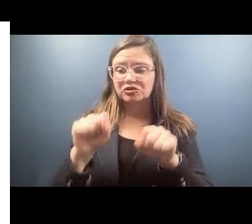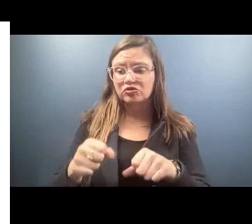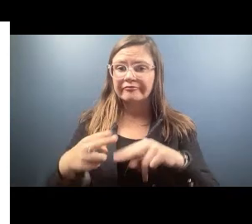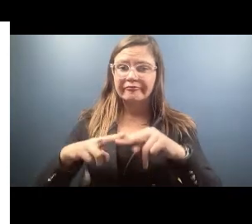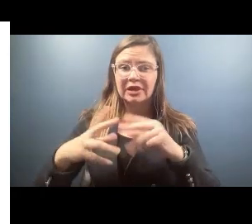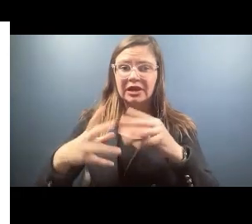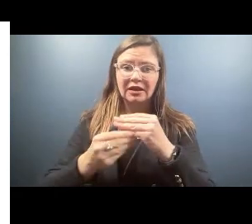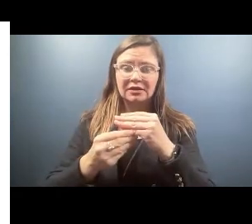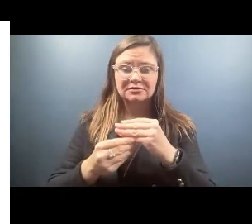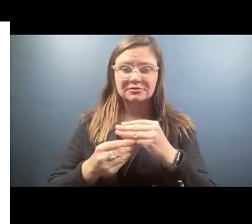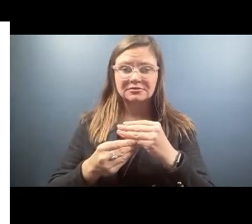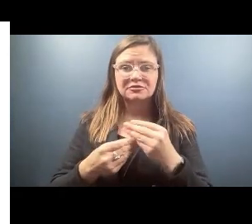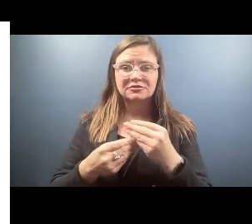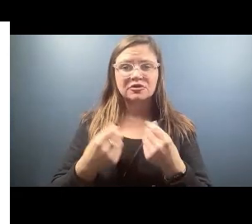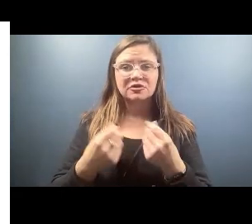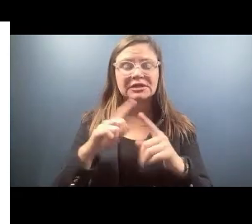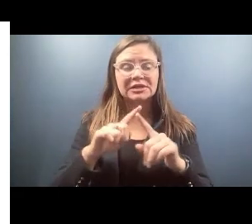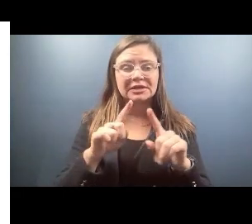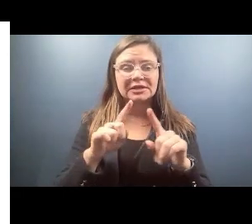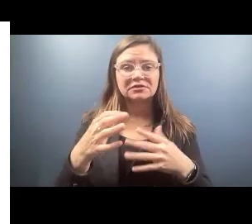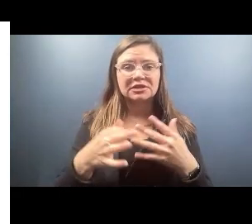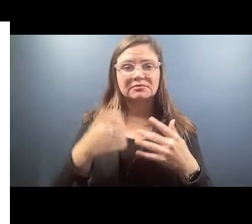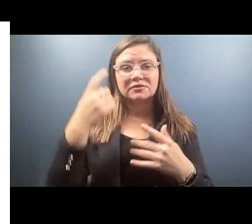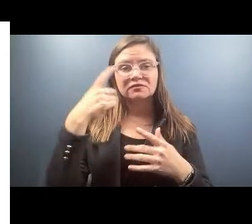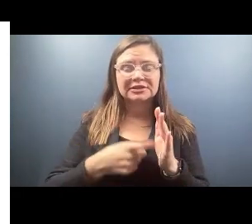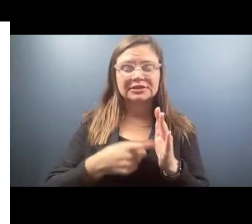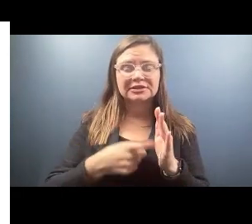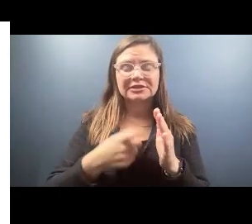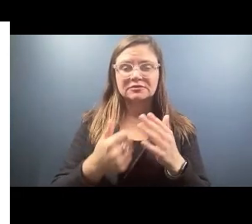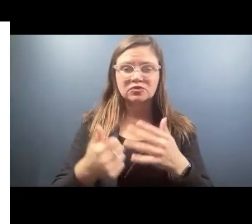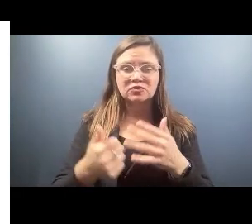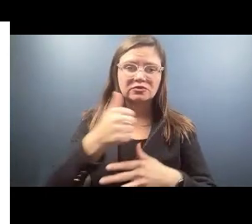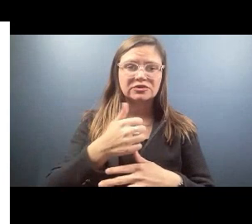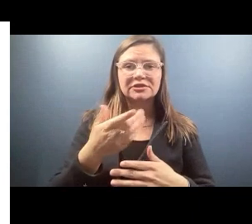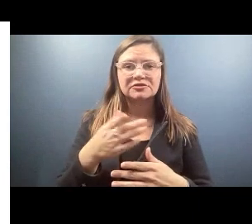So there are a number of ways that you could identify and prioritize your needs. These are just a few.